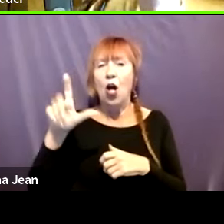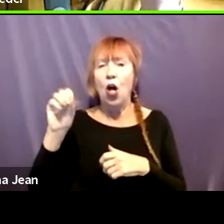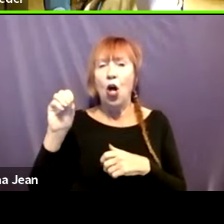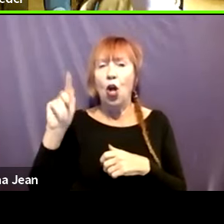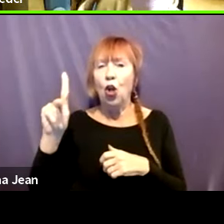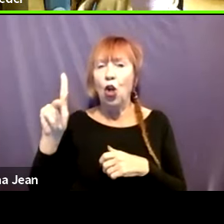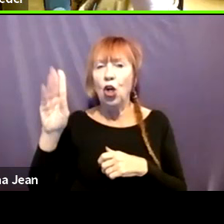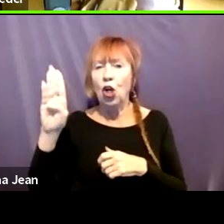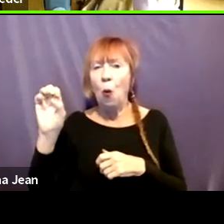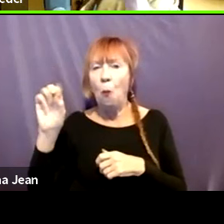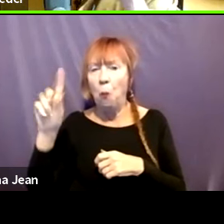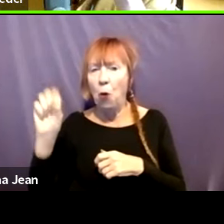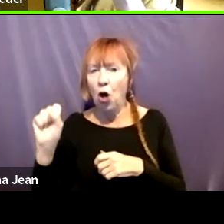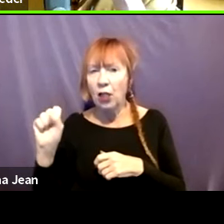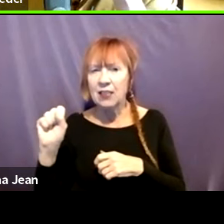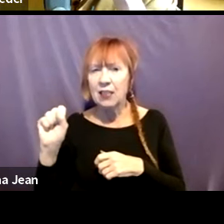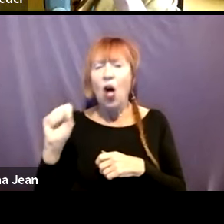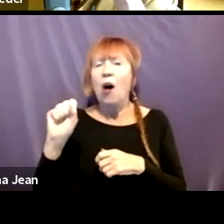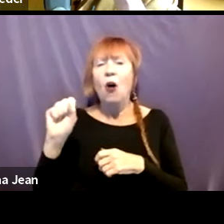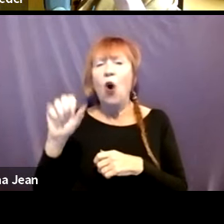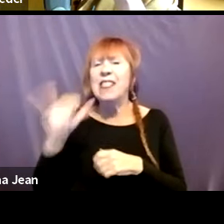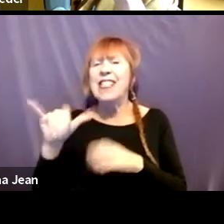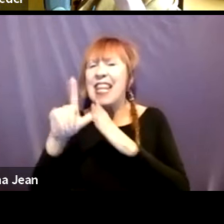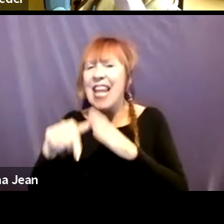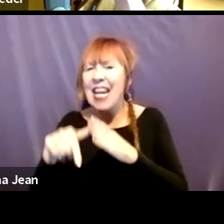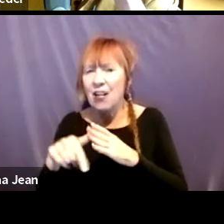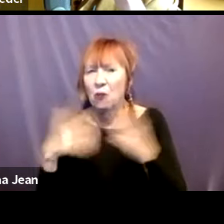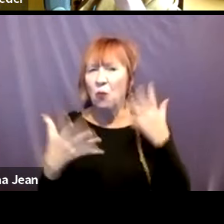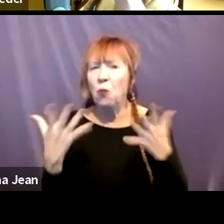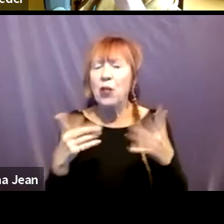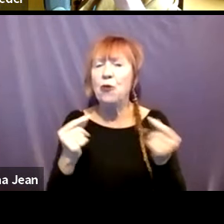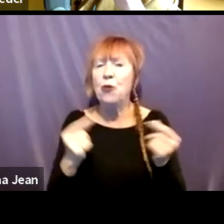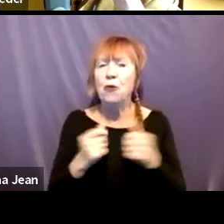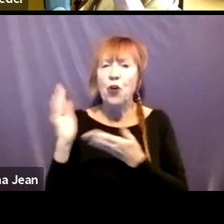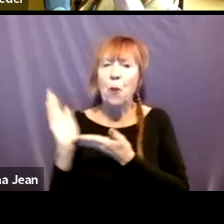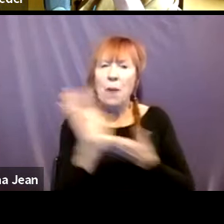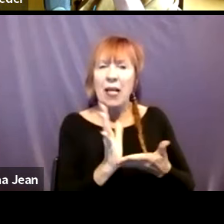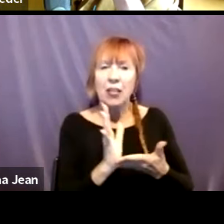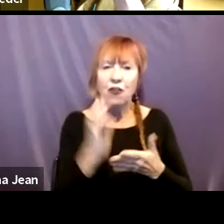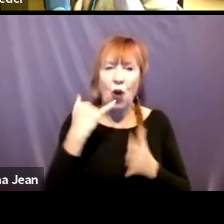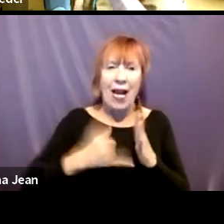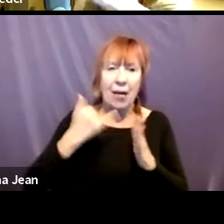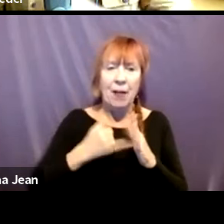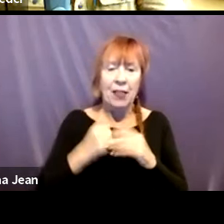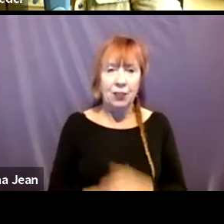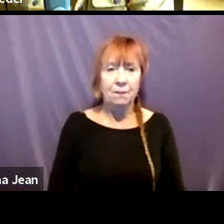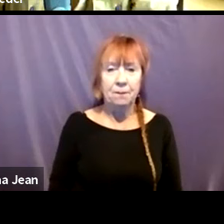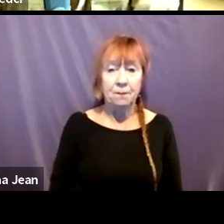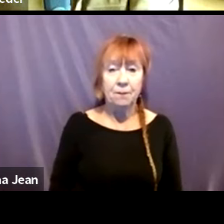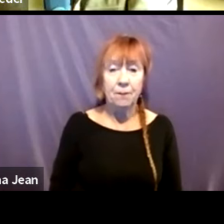but that all comes later? Oh, I personally... I think Jeffrey made a really great point,